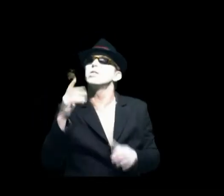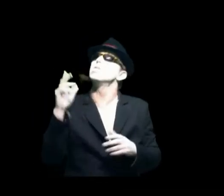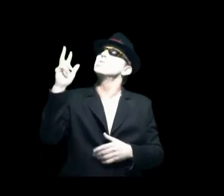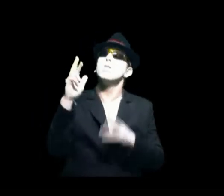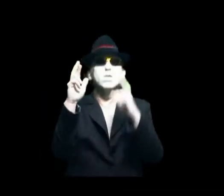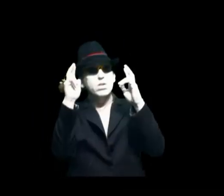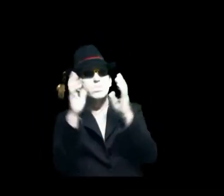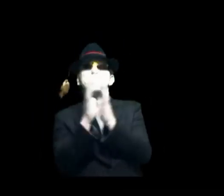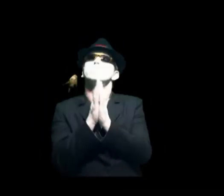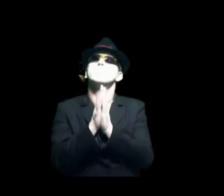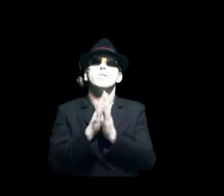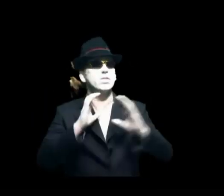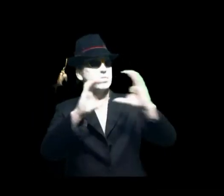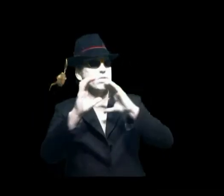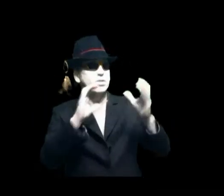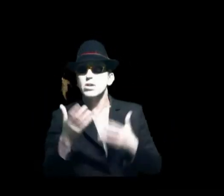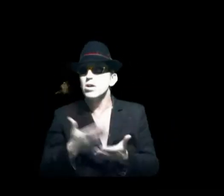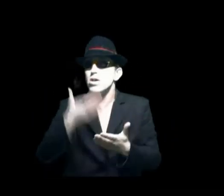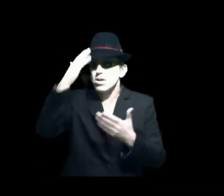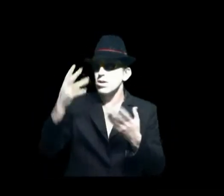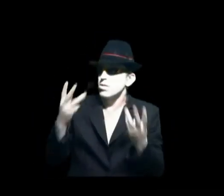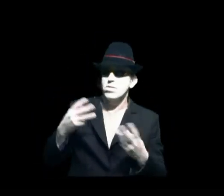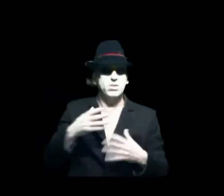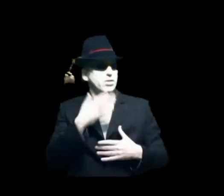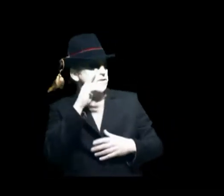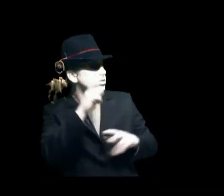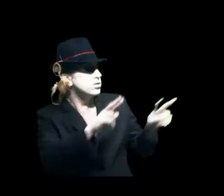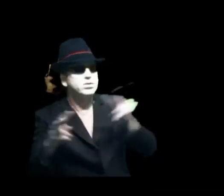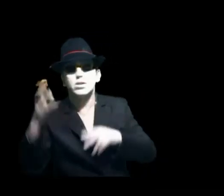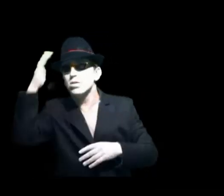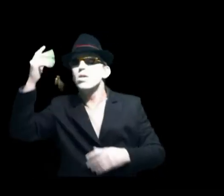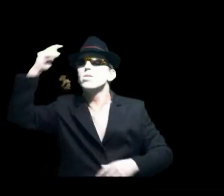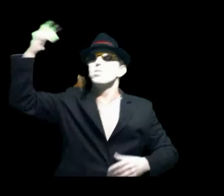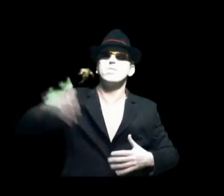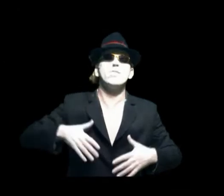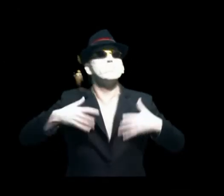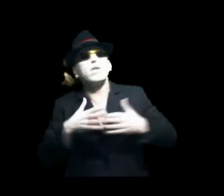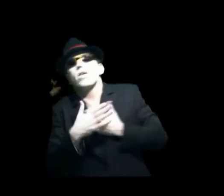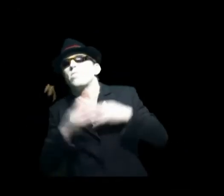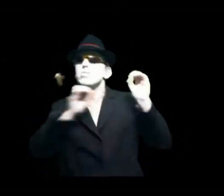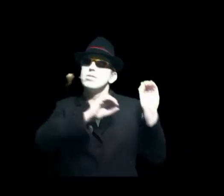Thinking, wishing, hoping, praying, communicating, learning, wanting, seeing, knowing, believing, feeling what I've been teaching